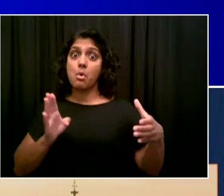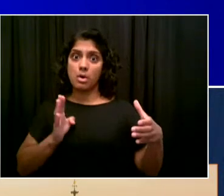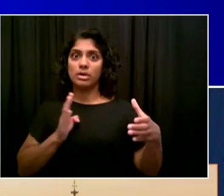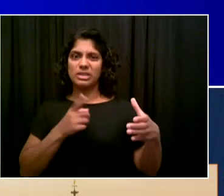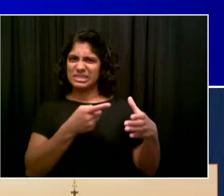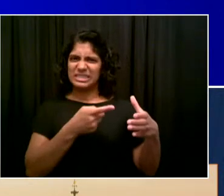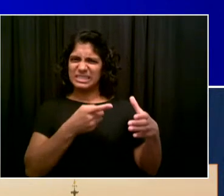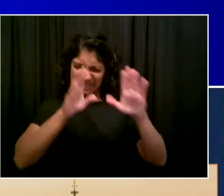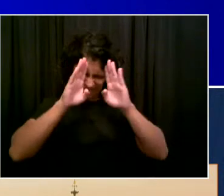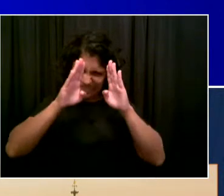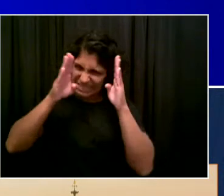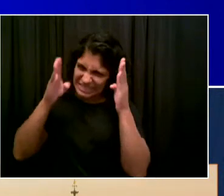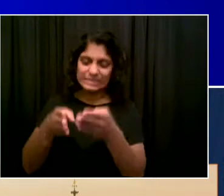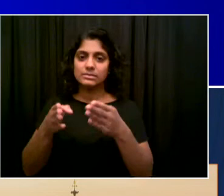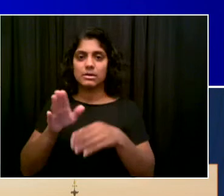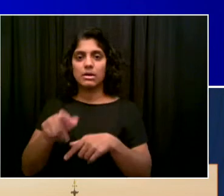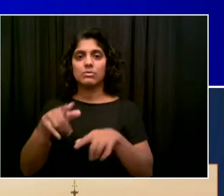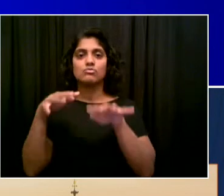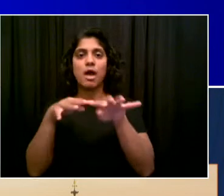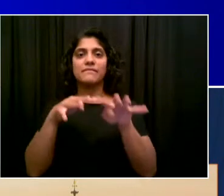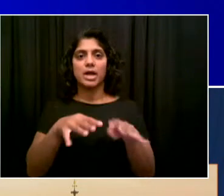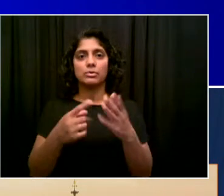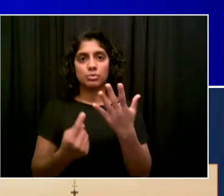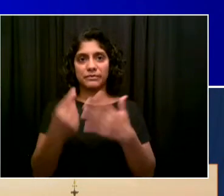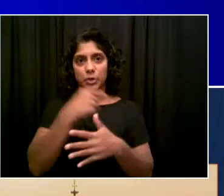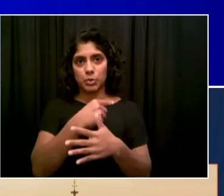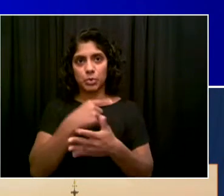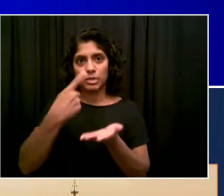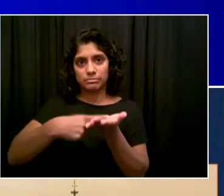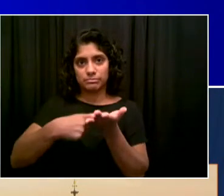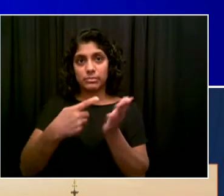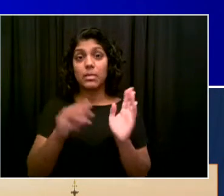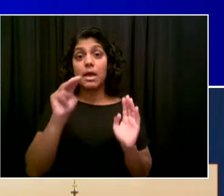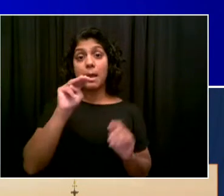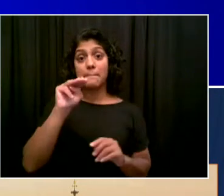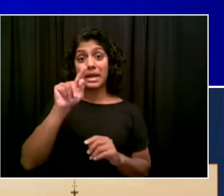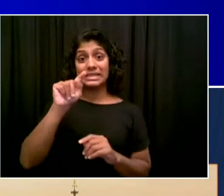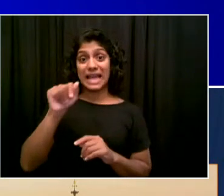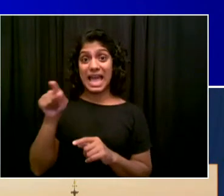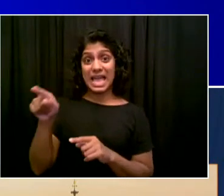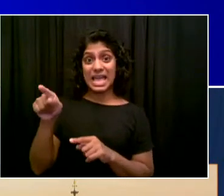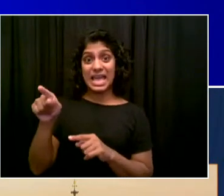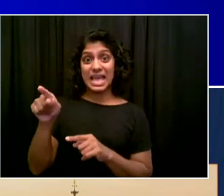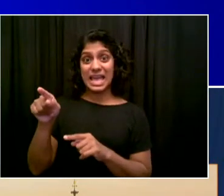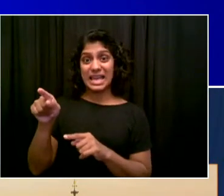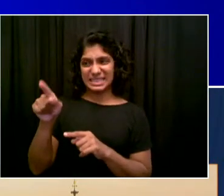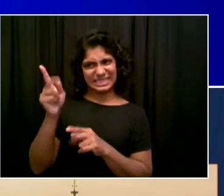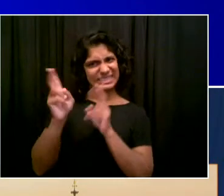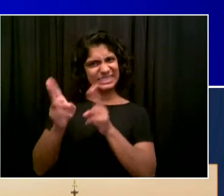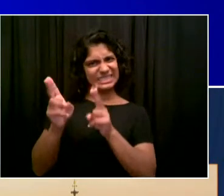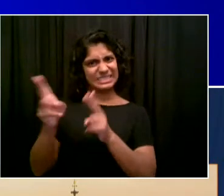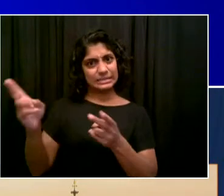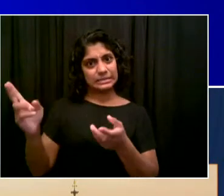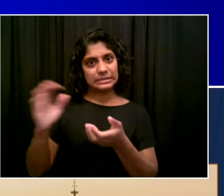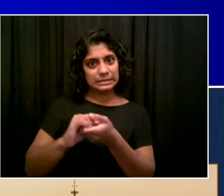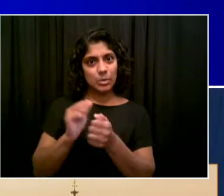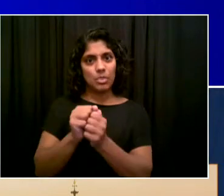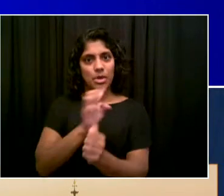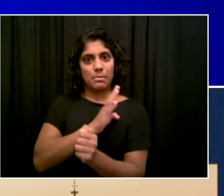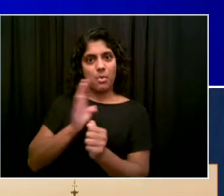MTA, TODAY, TODAY, EVERYONE WHO NEEDS TO BE